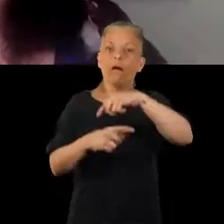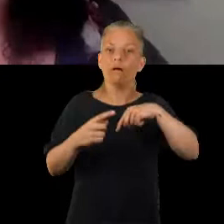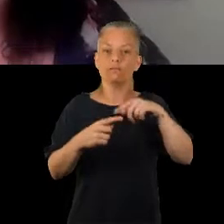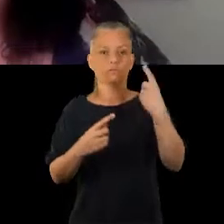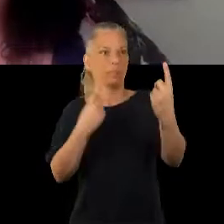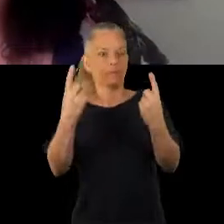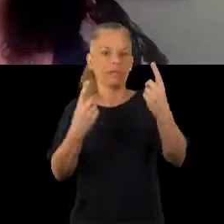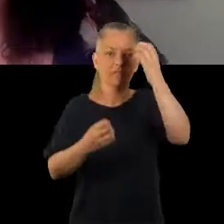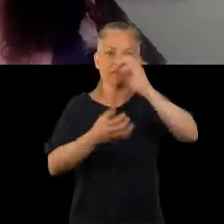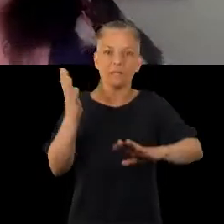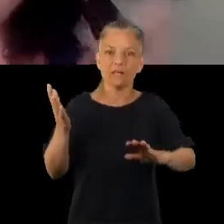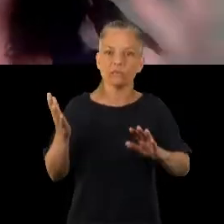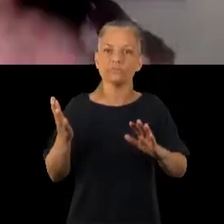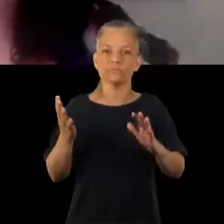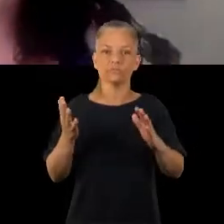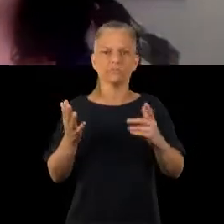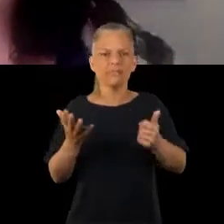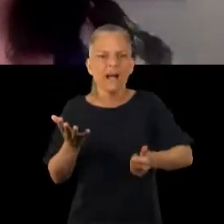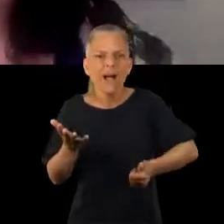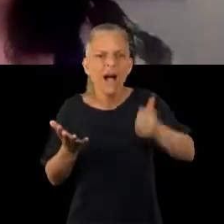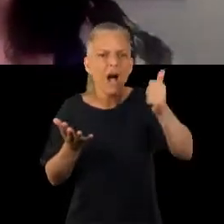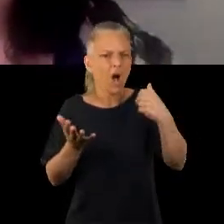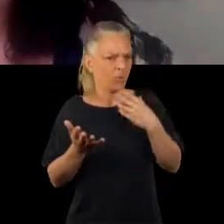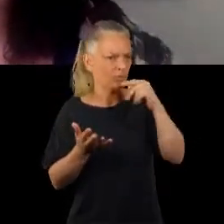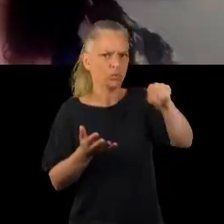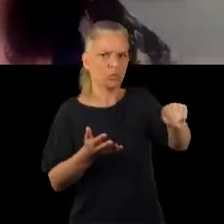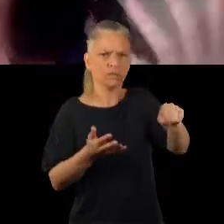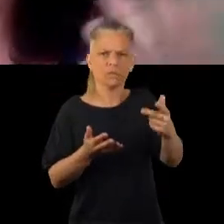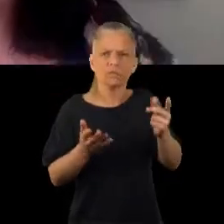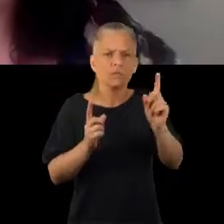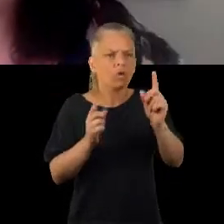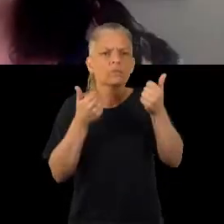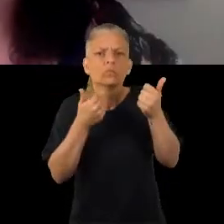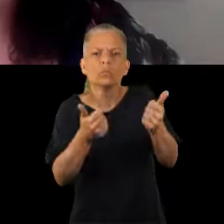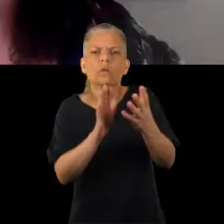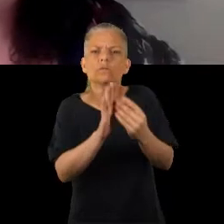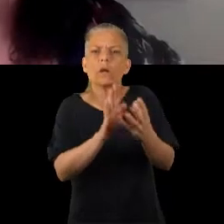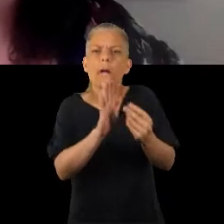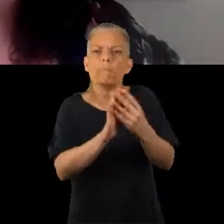amount of harm. And then, like talk to your peers, speak to them about what additional support they